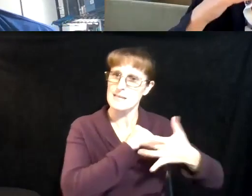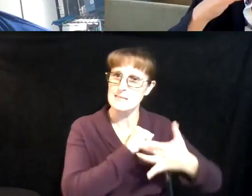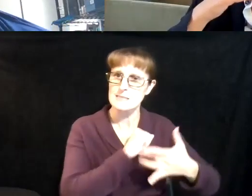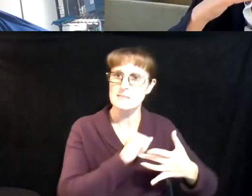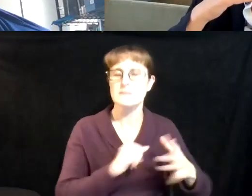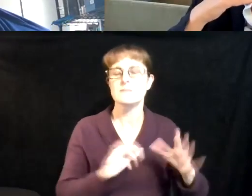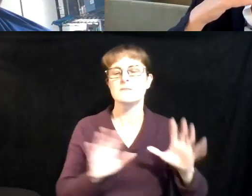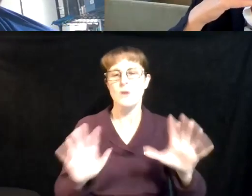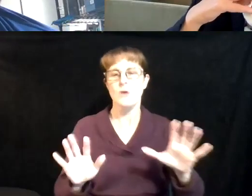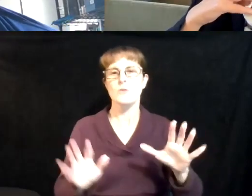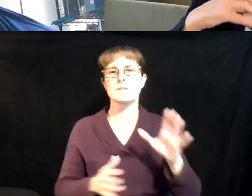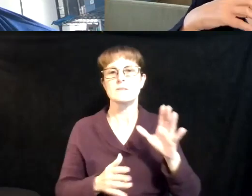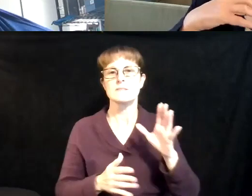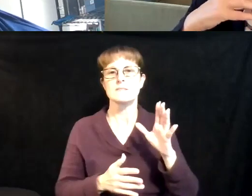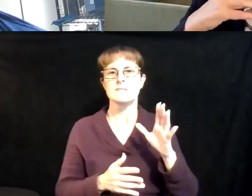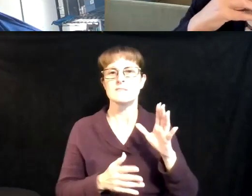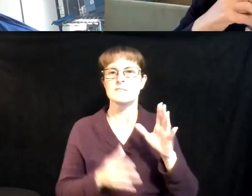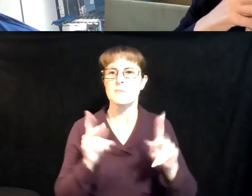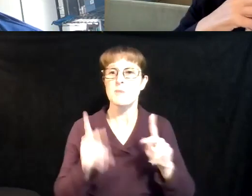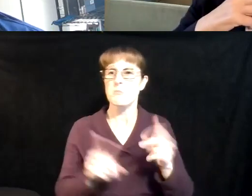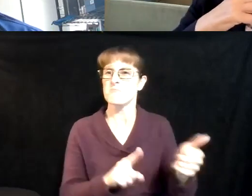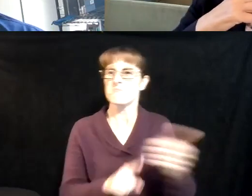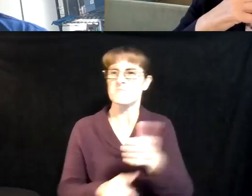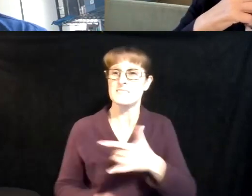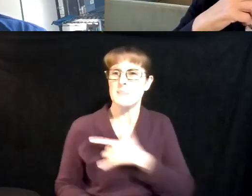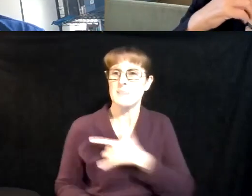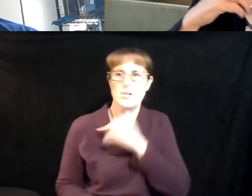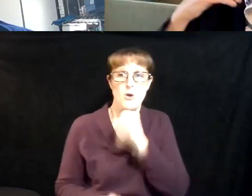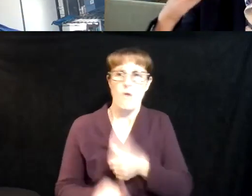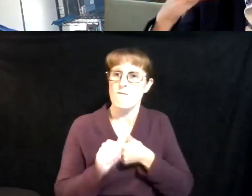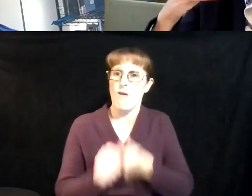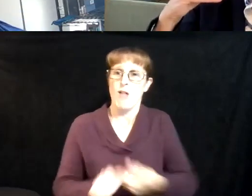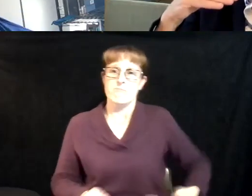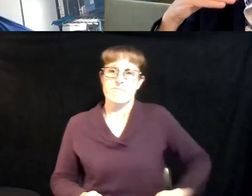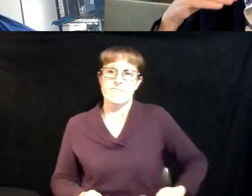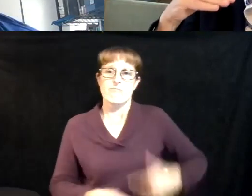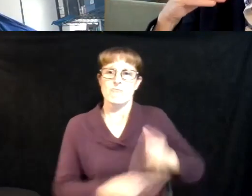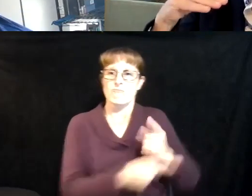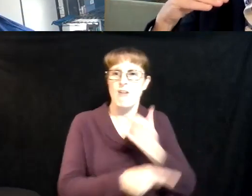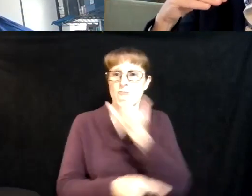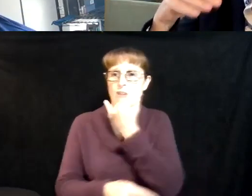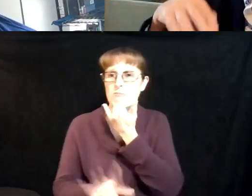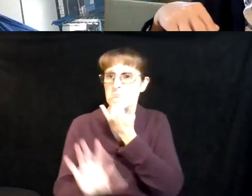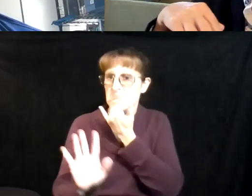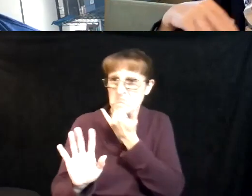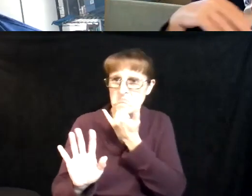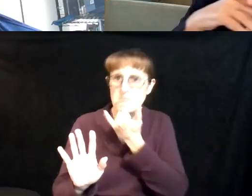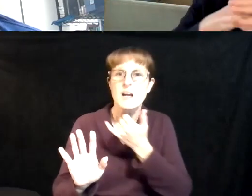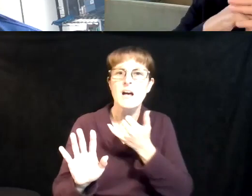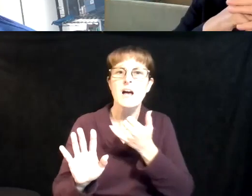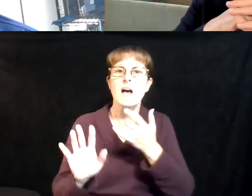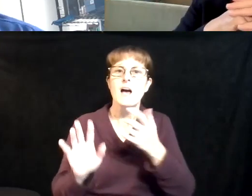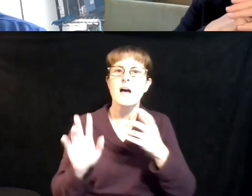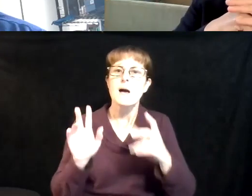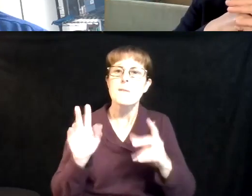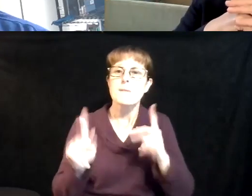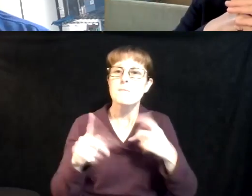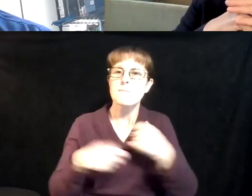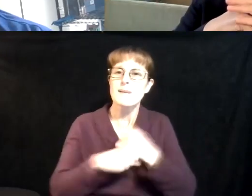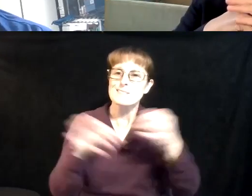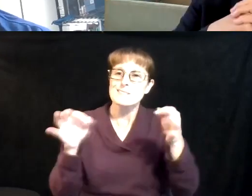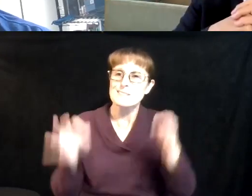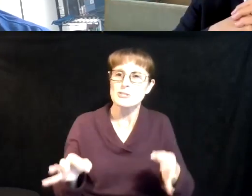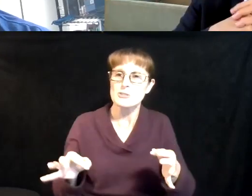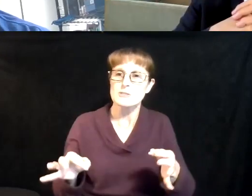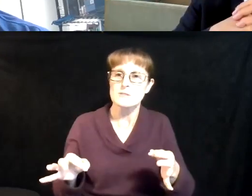I think people make choices along the way about what it is they're able to do ethically.